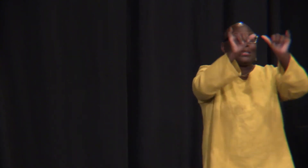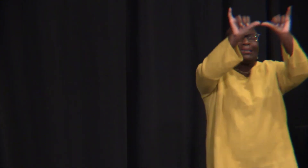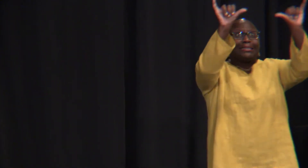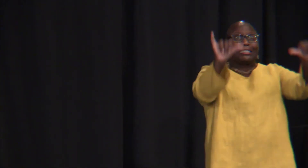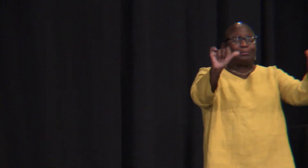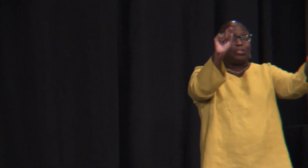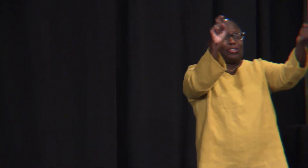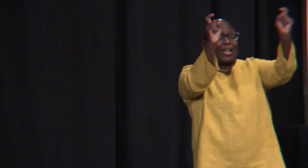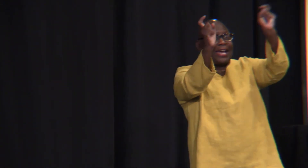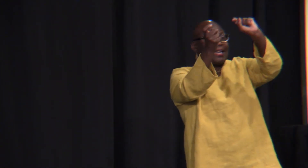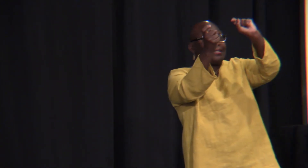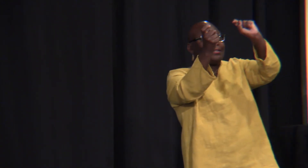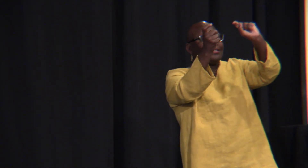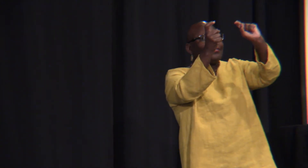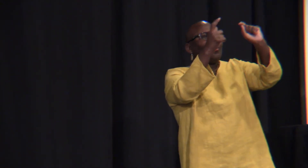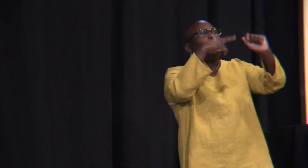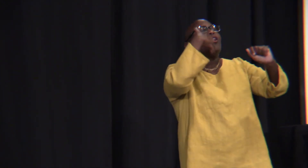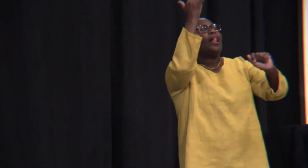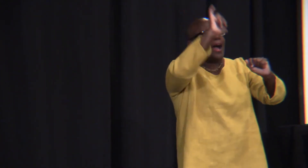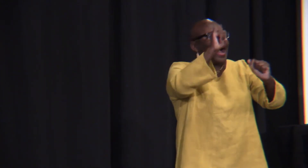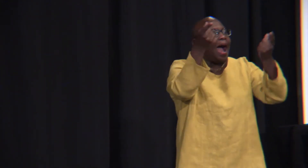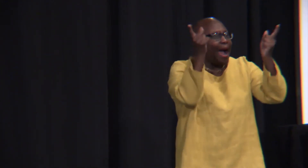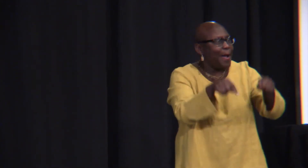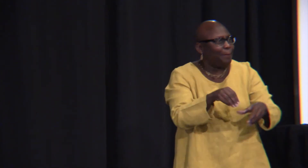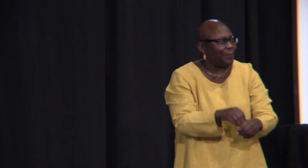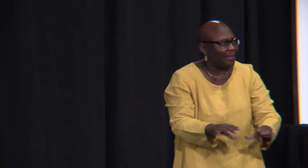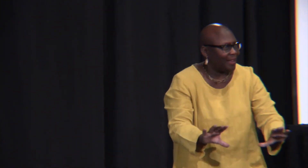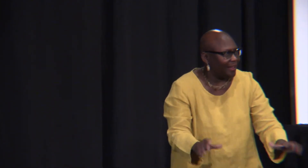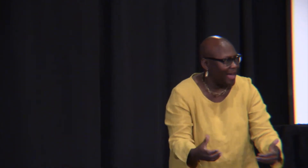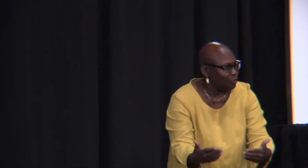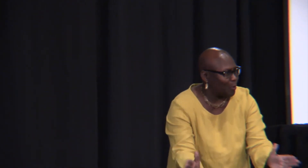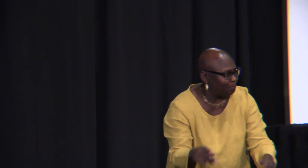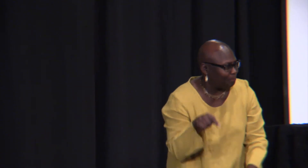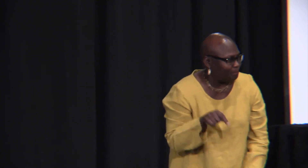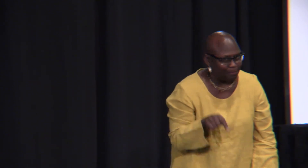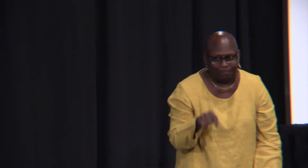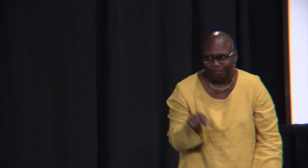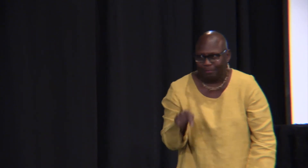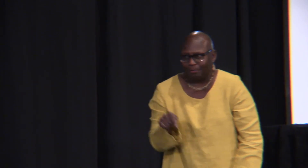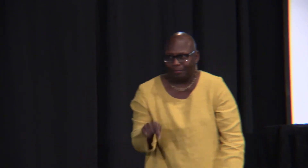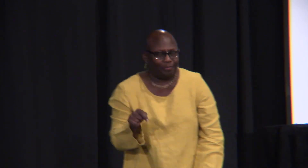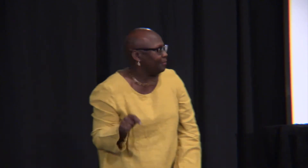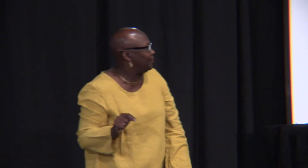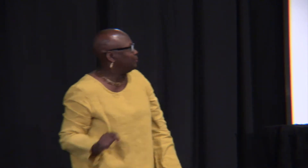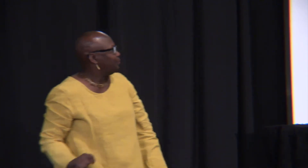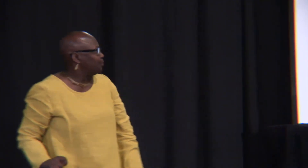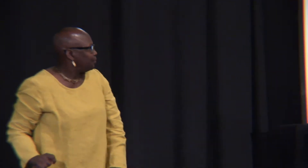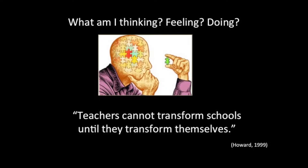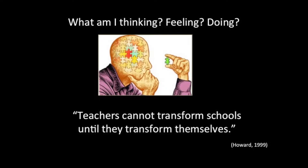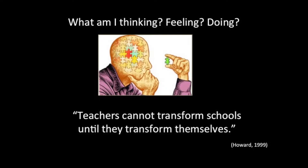Without teachers, we wouldn't have Presidents.